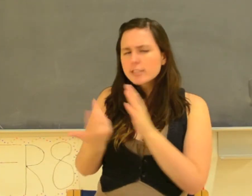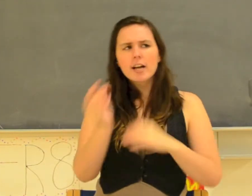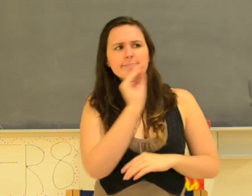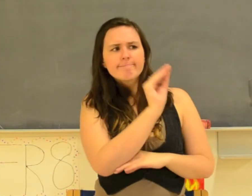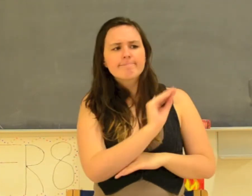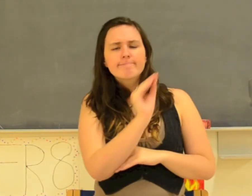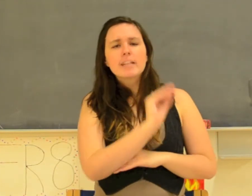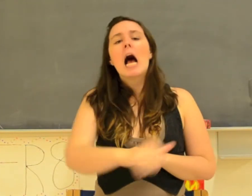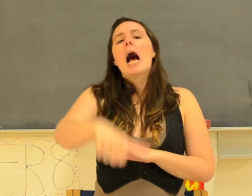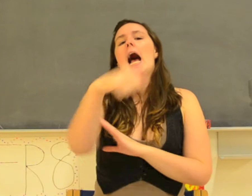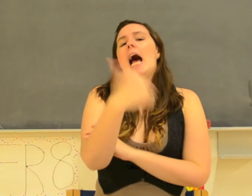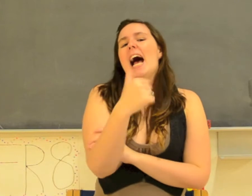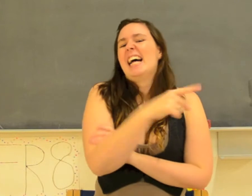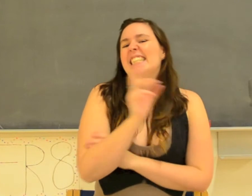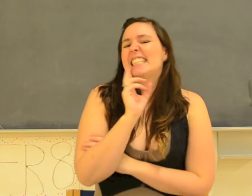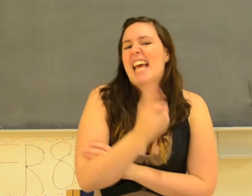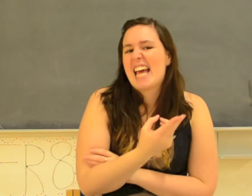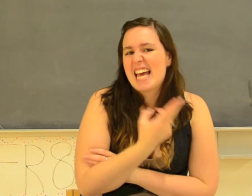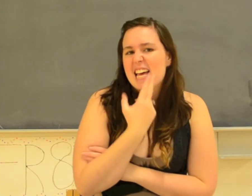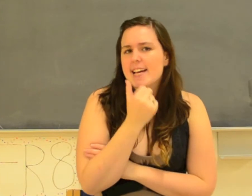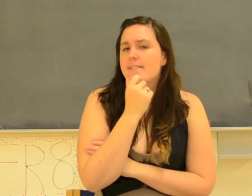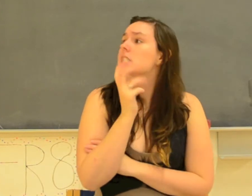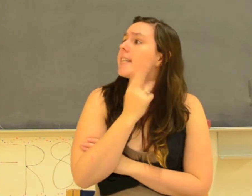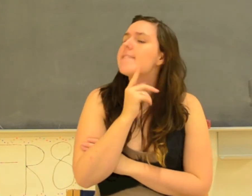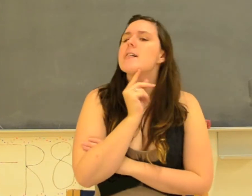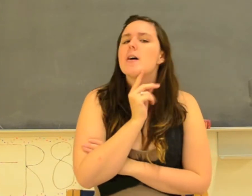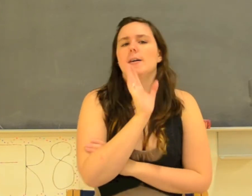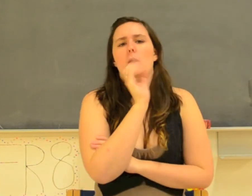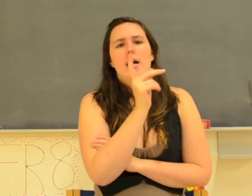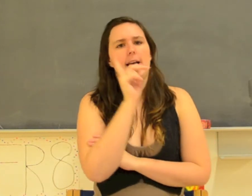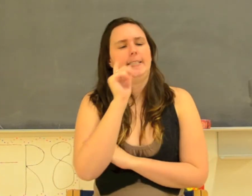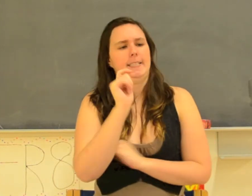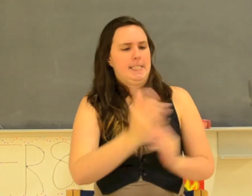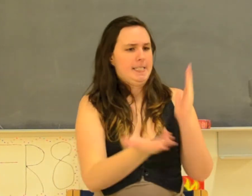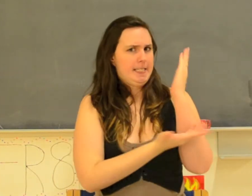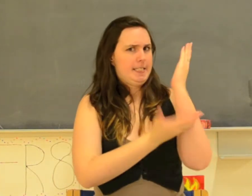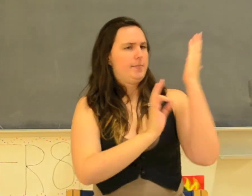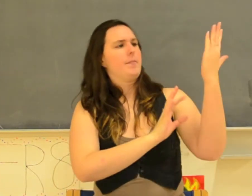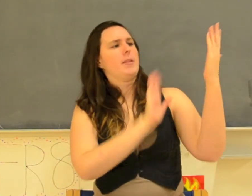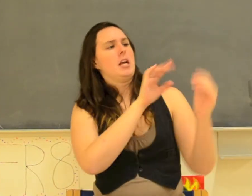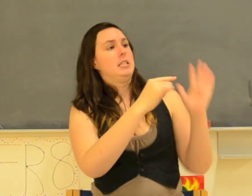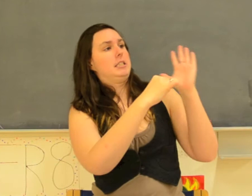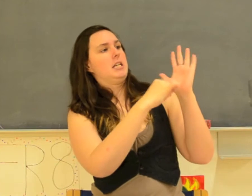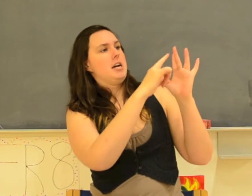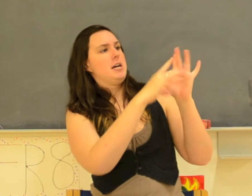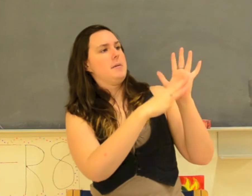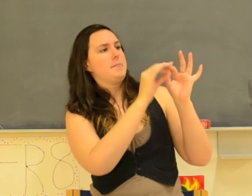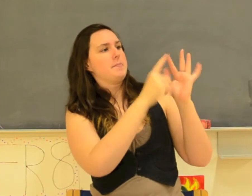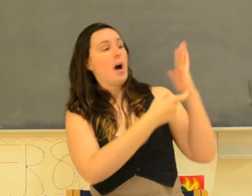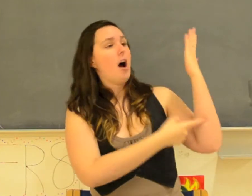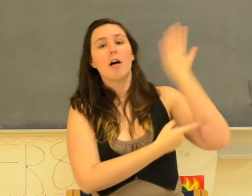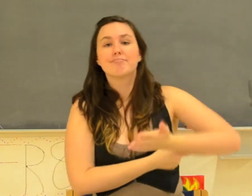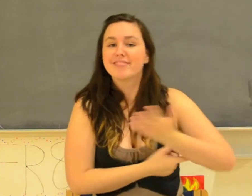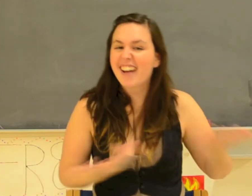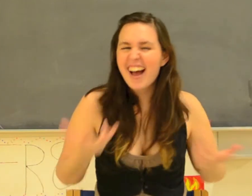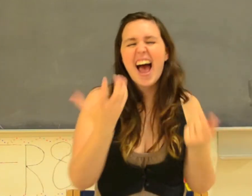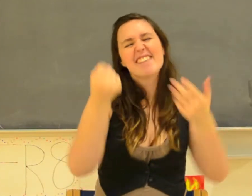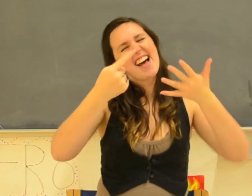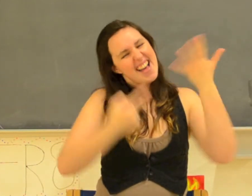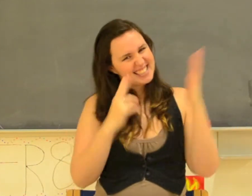down, a doctor is called which diagnosed the tree as Deaf. The lumberjack then spells out timber and the tree falls.